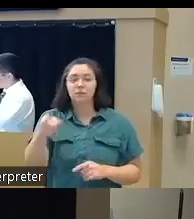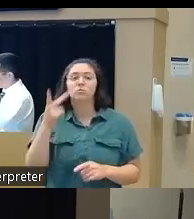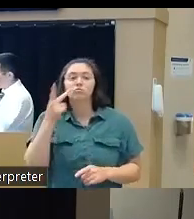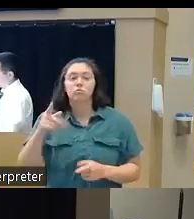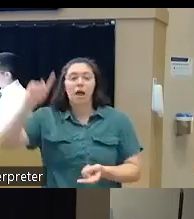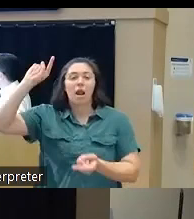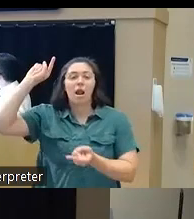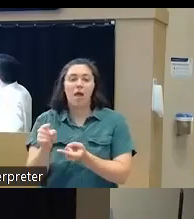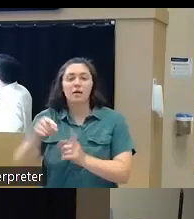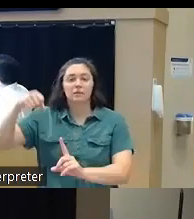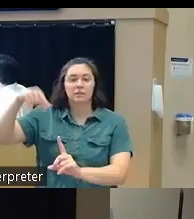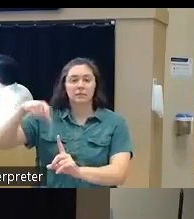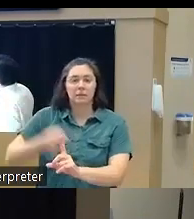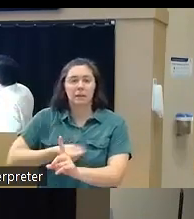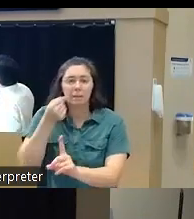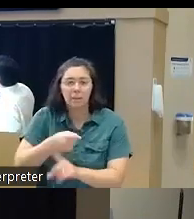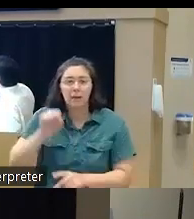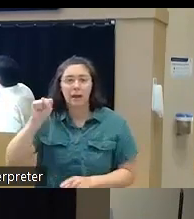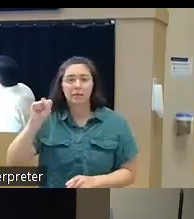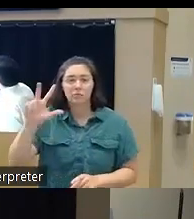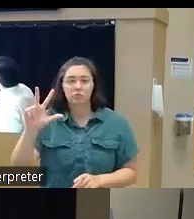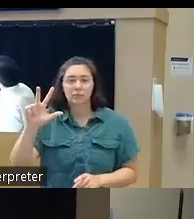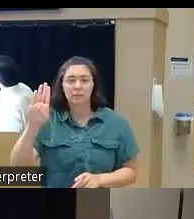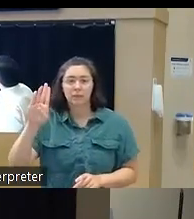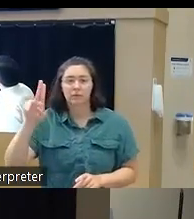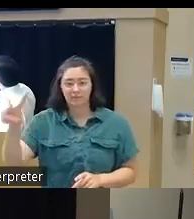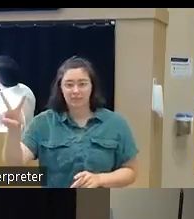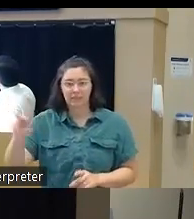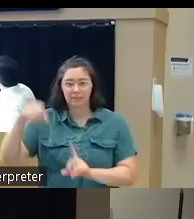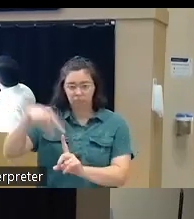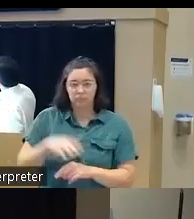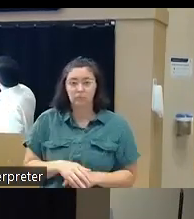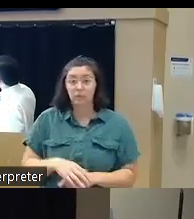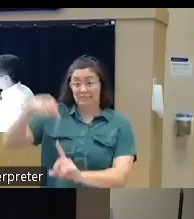electrophysiological effect at S3 and when you stimulate folks they were actually able